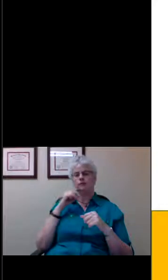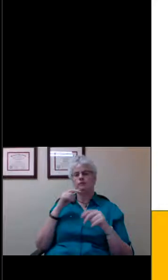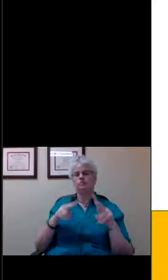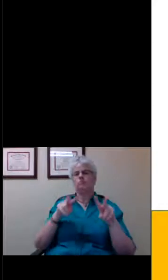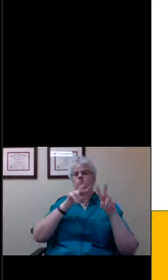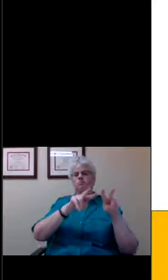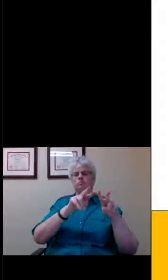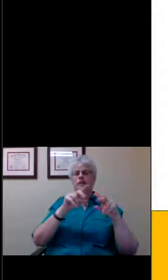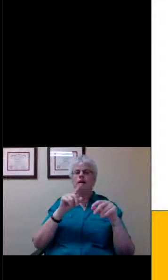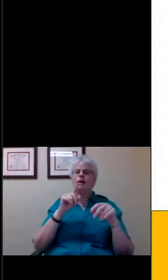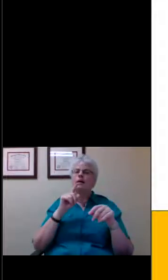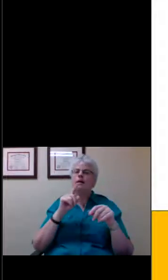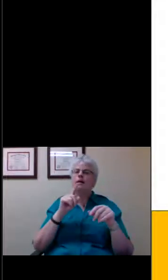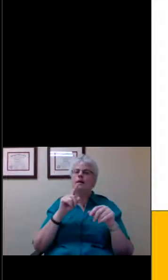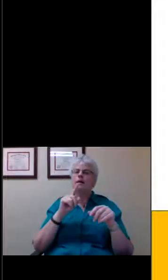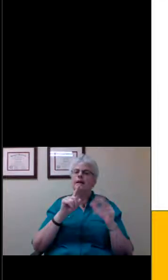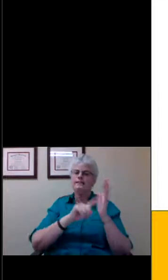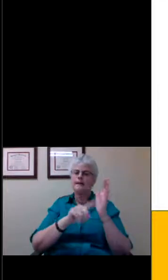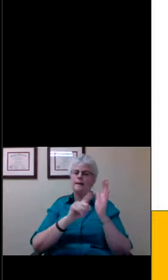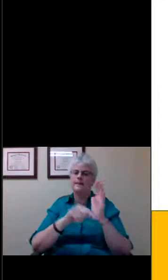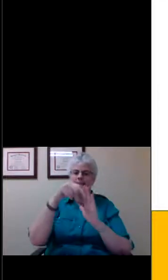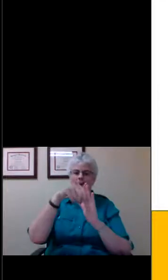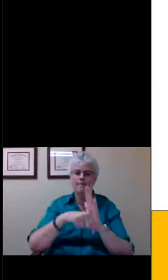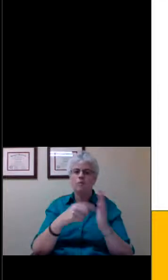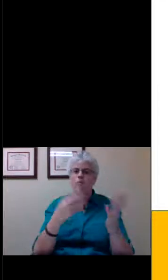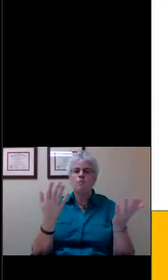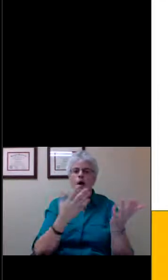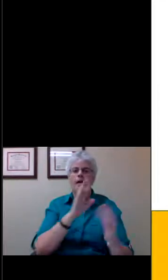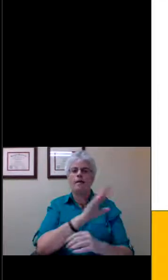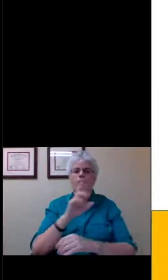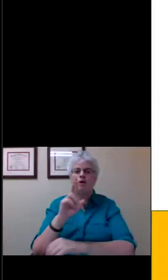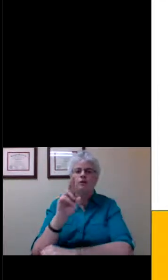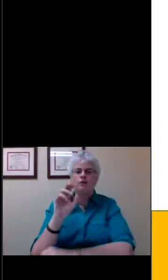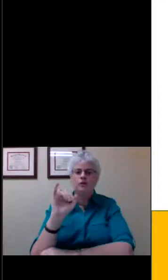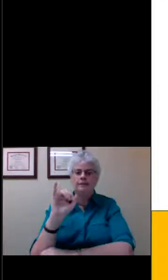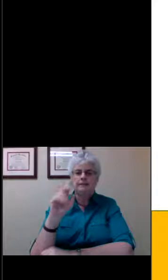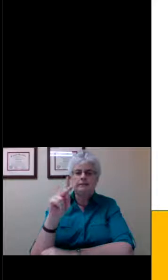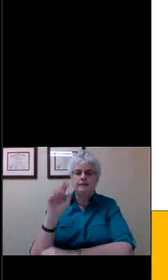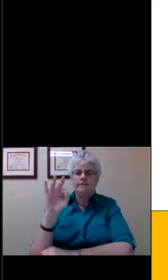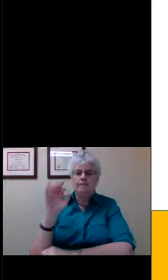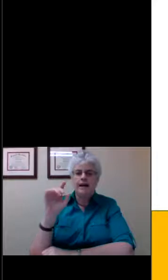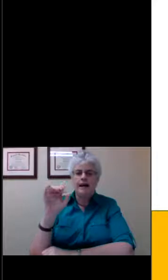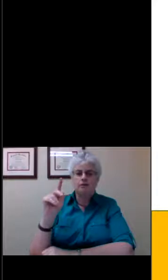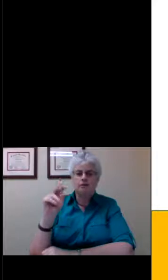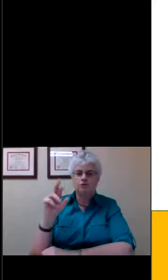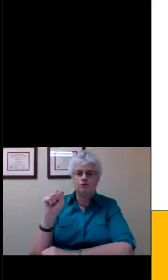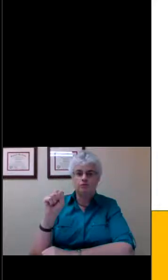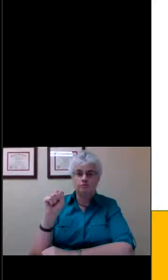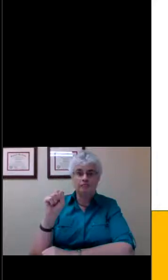been looking at, is we examine in depth, what it is their the risk factors